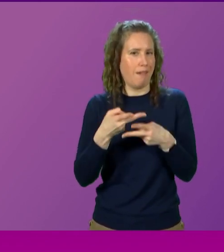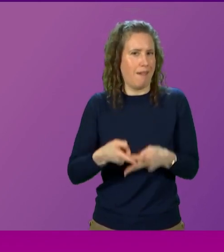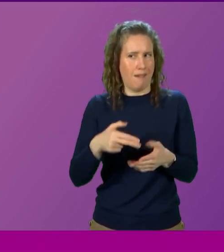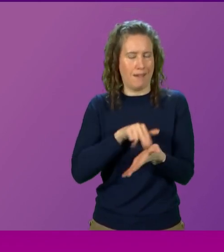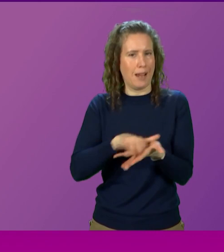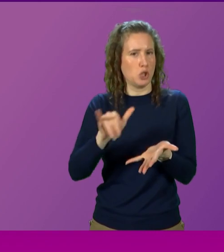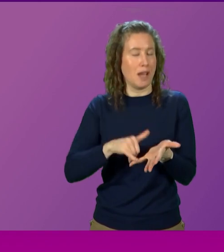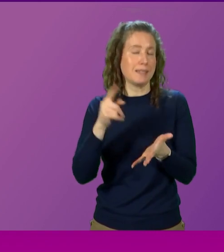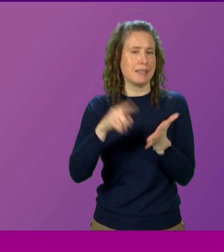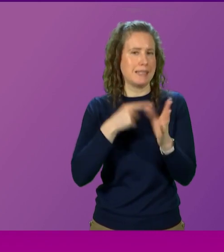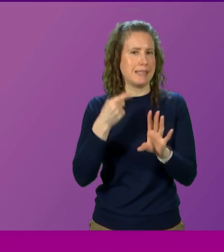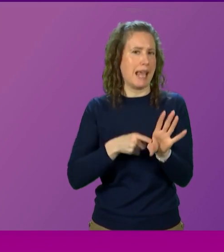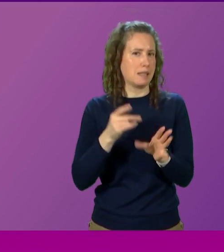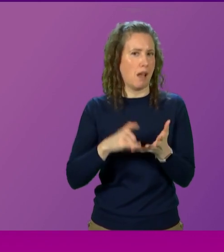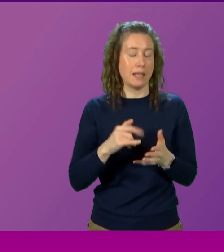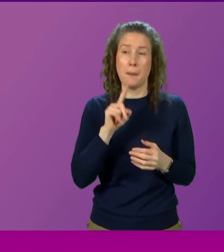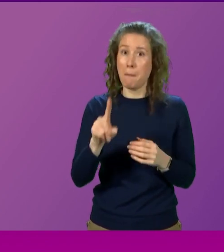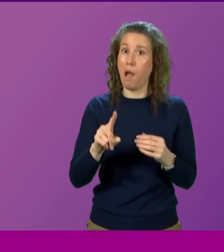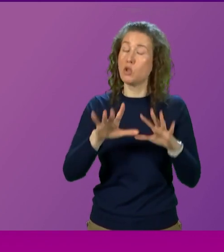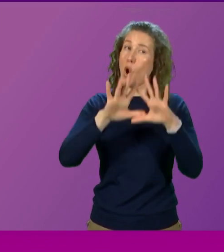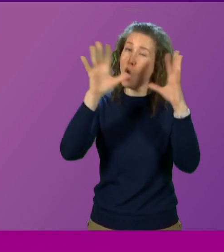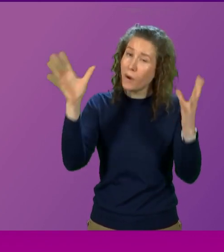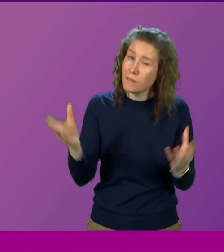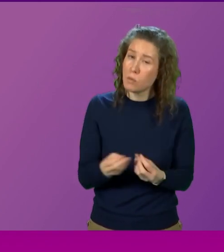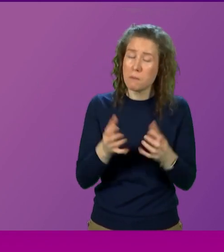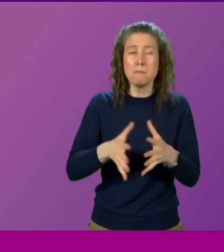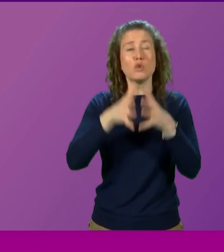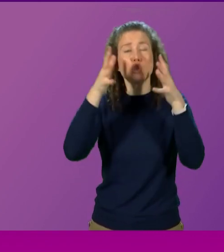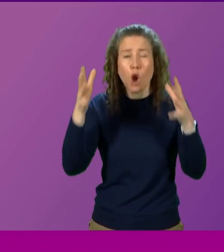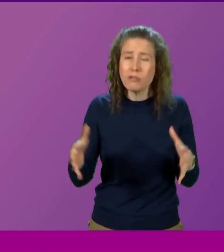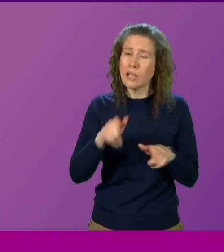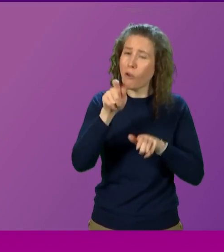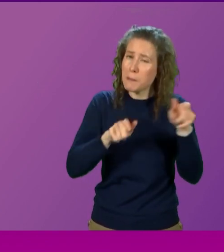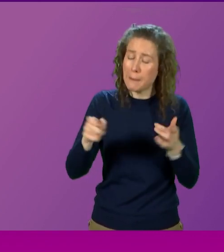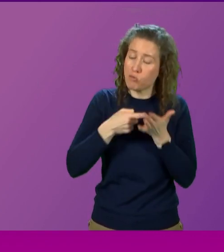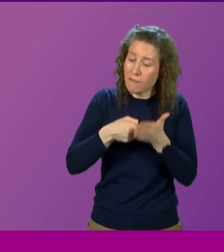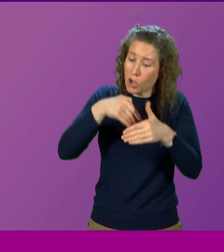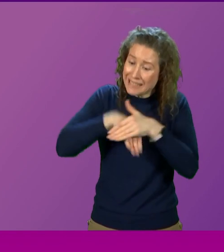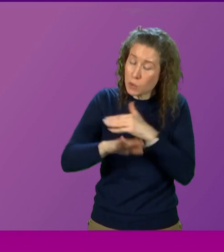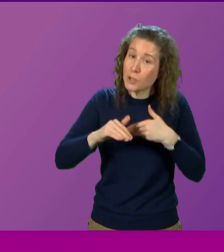However, the vast and overwhelming majority of people who are referred to that service